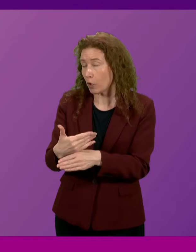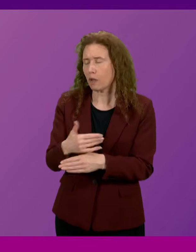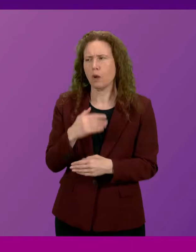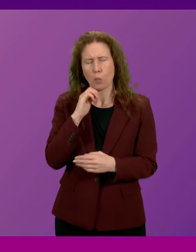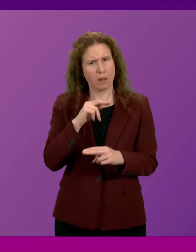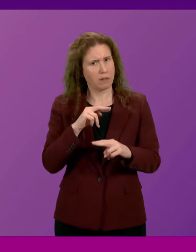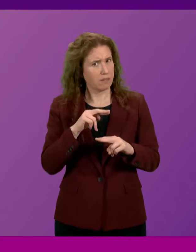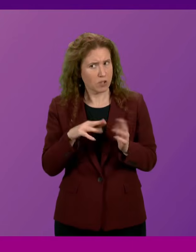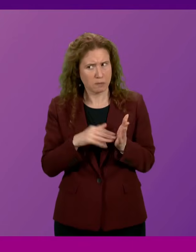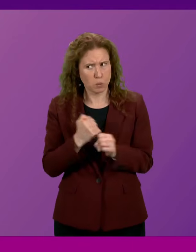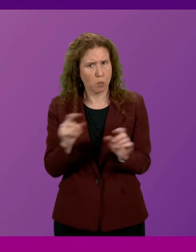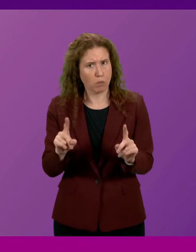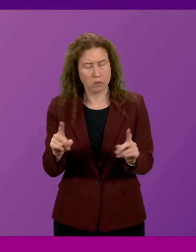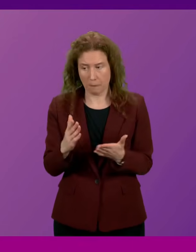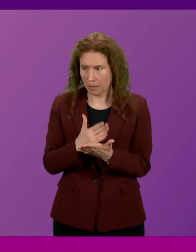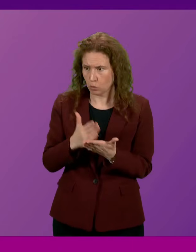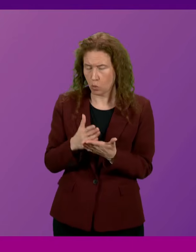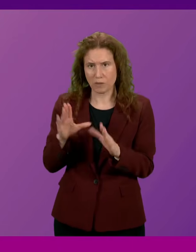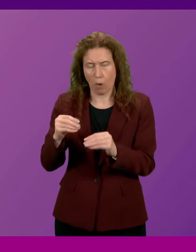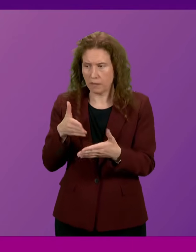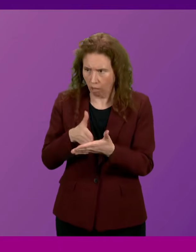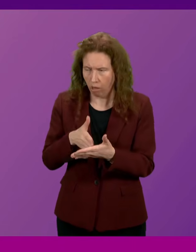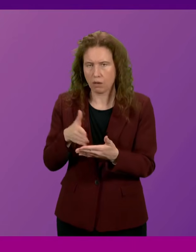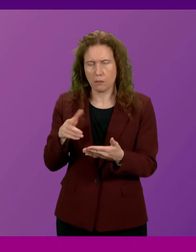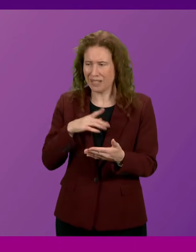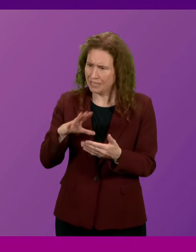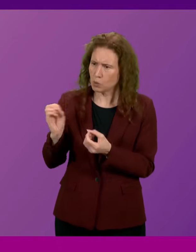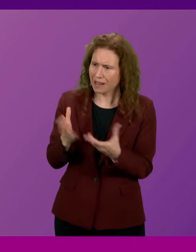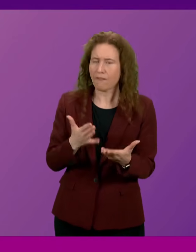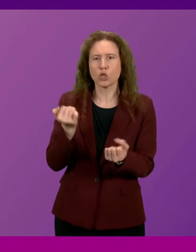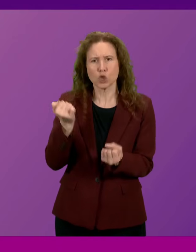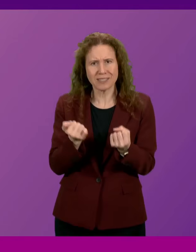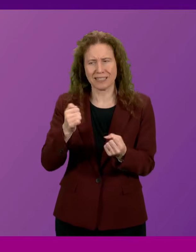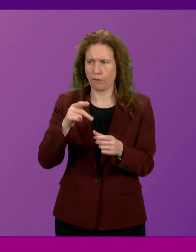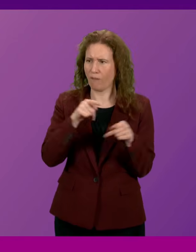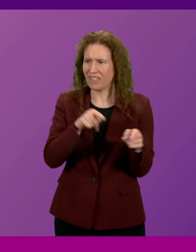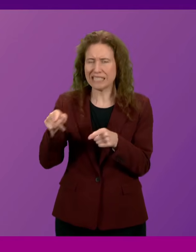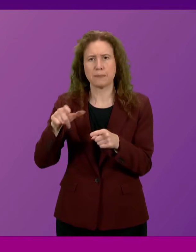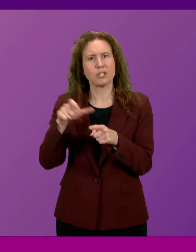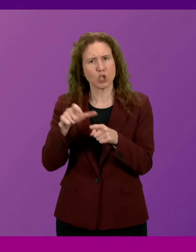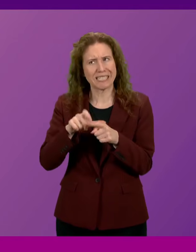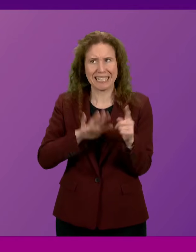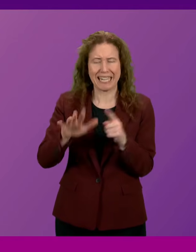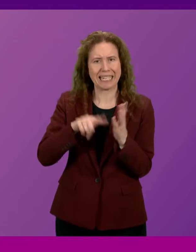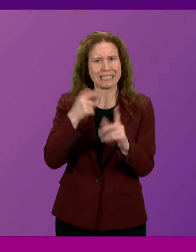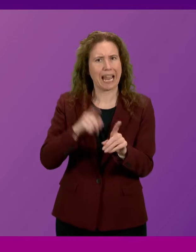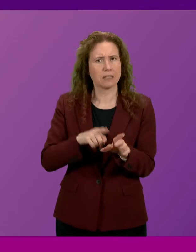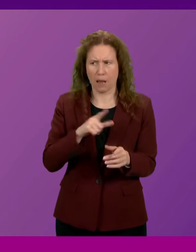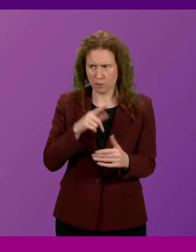What will the First Minister do to break the impasse and deliver justice for the victims in Dundee and across Tayside, given that they have suffered so much already?